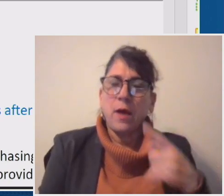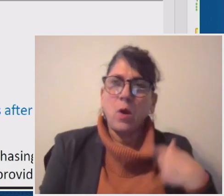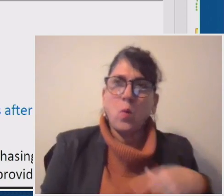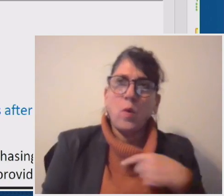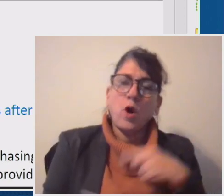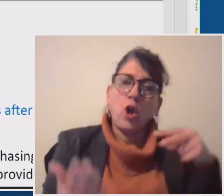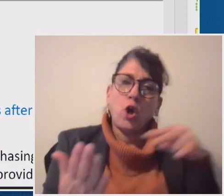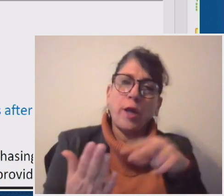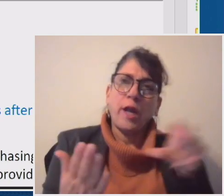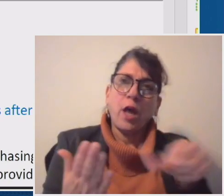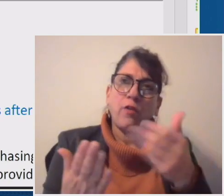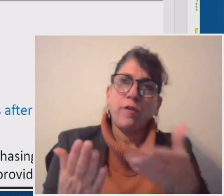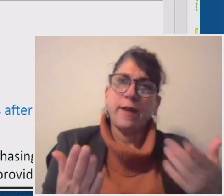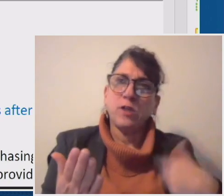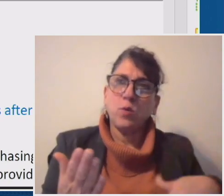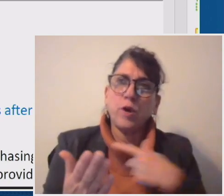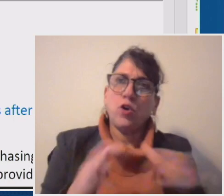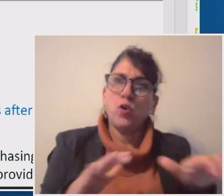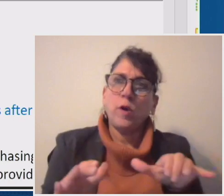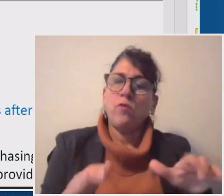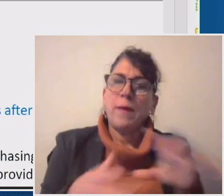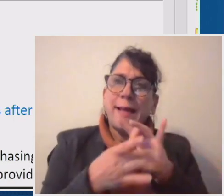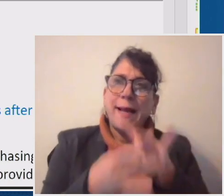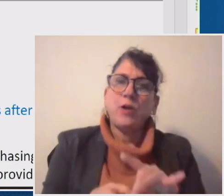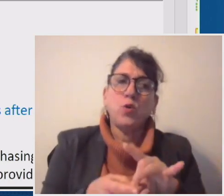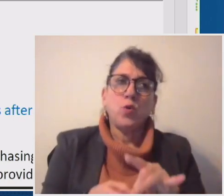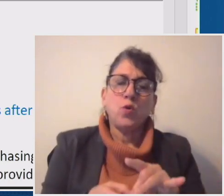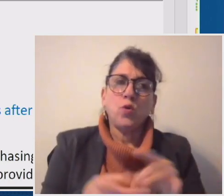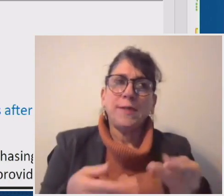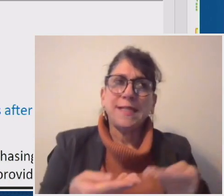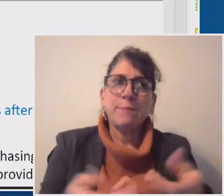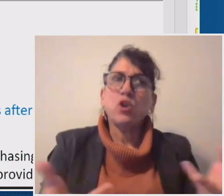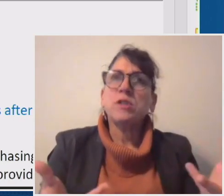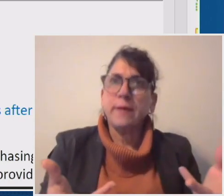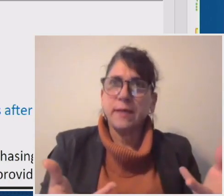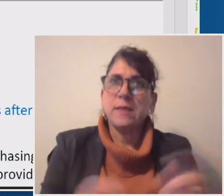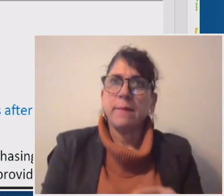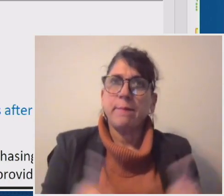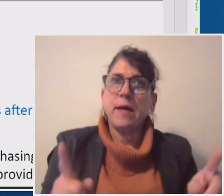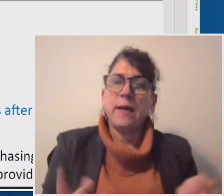disbursements. But I want to look at this as it relates specifically to the meal